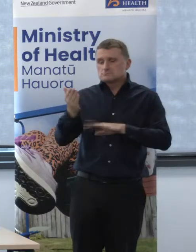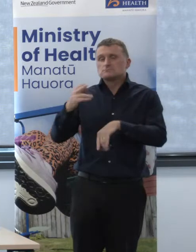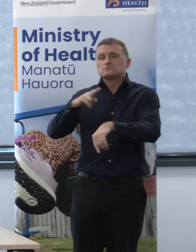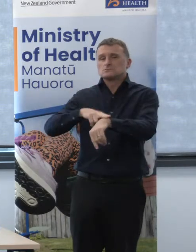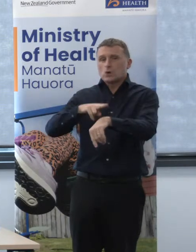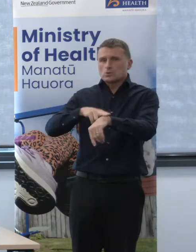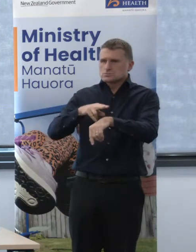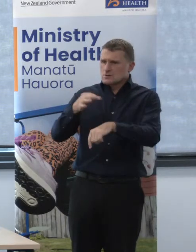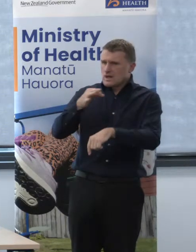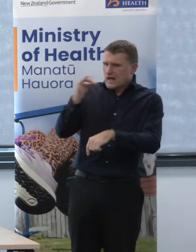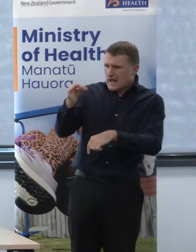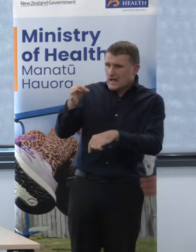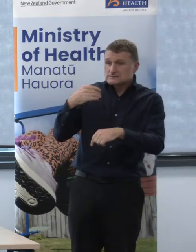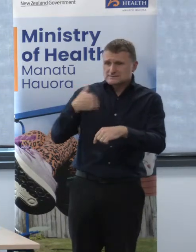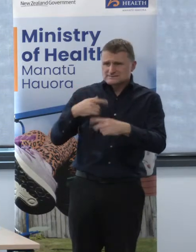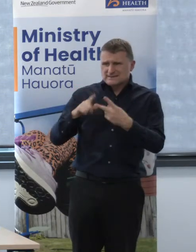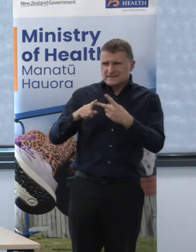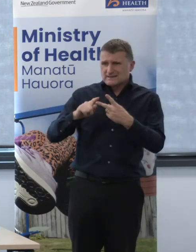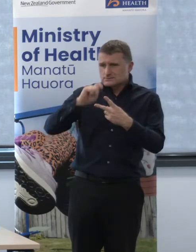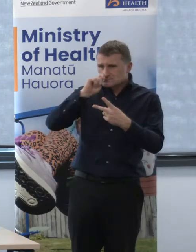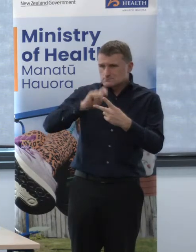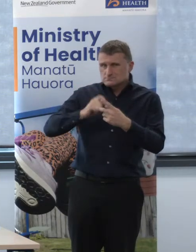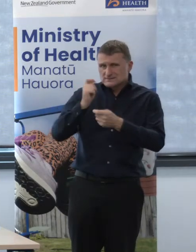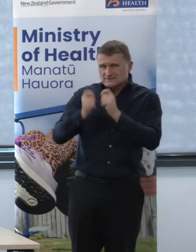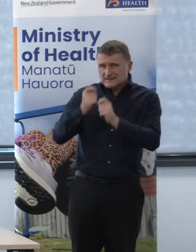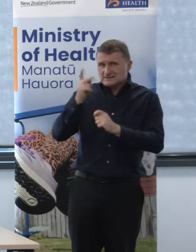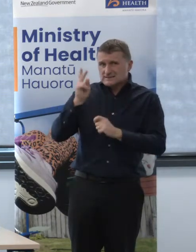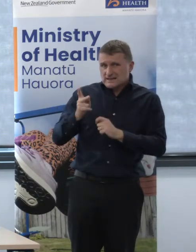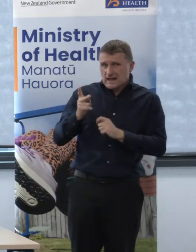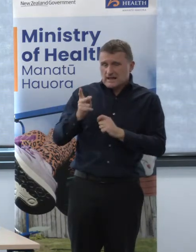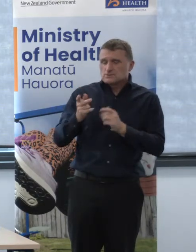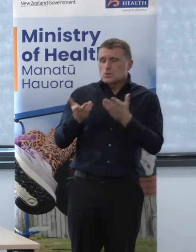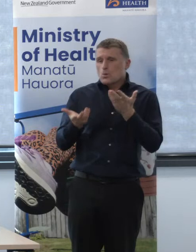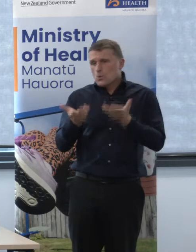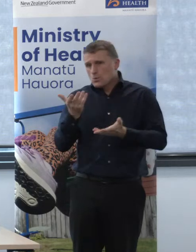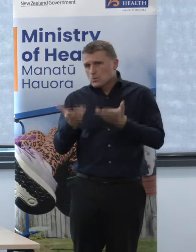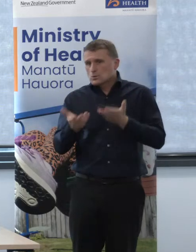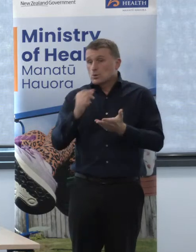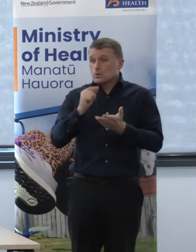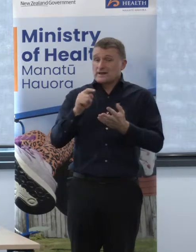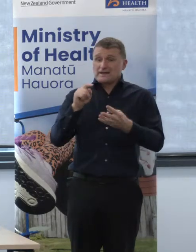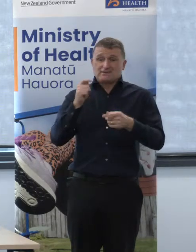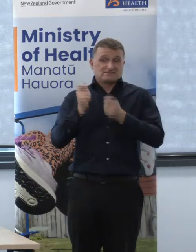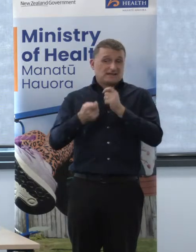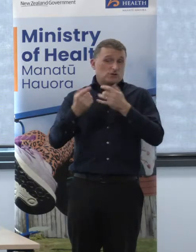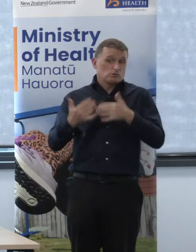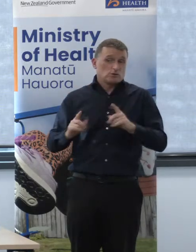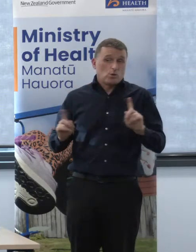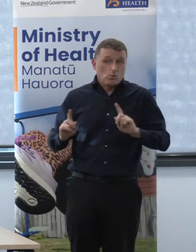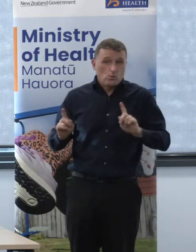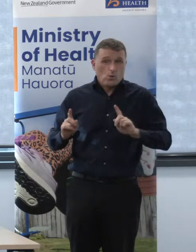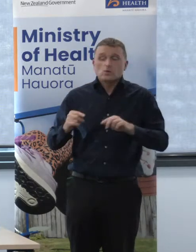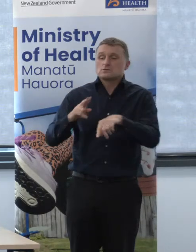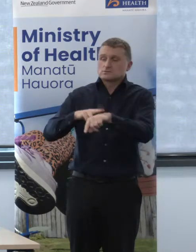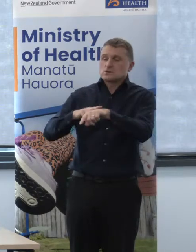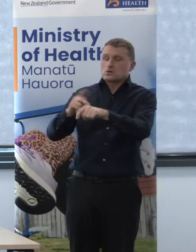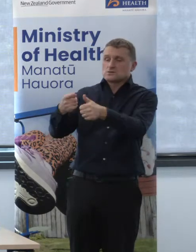infection, she took to their health profession on whether